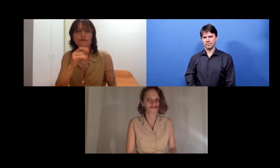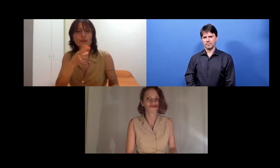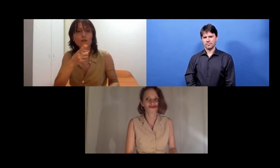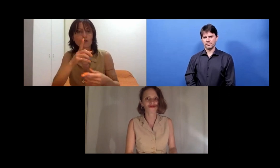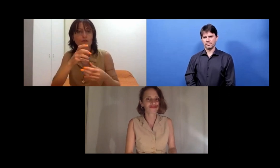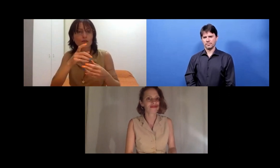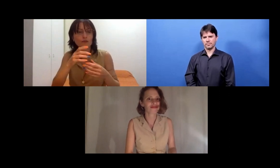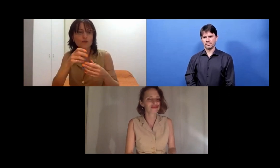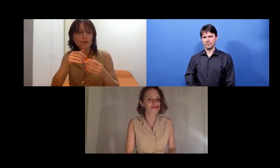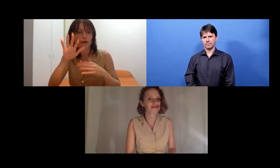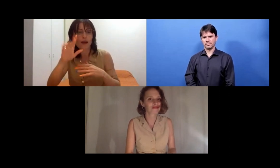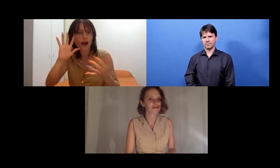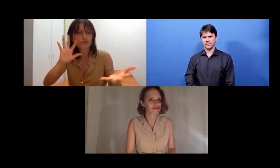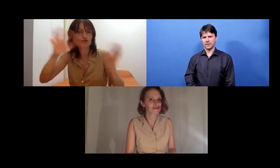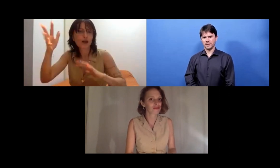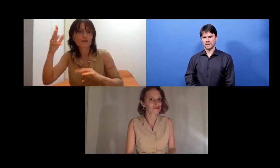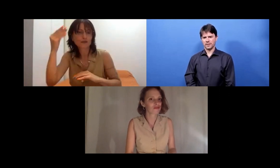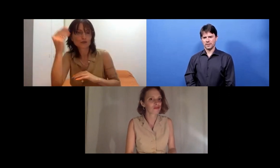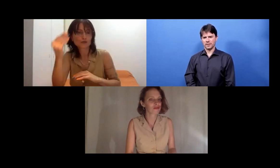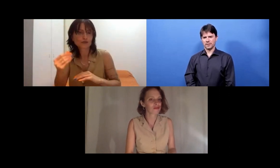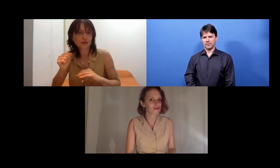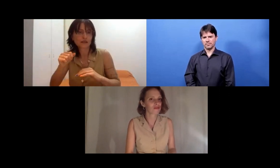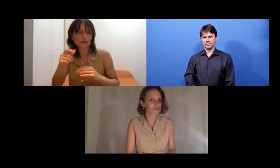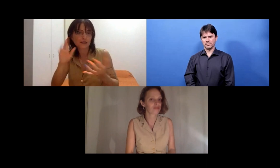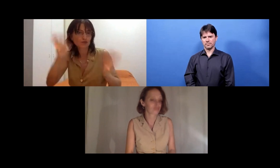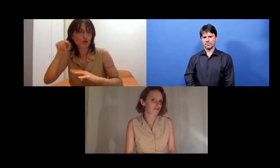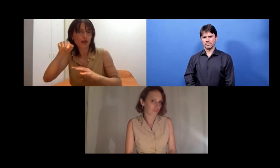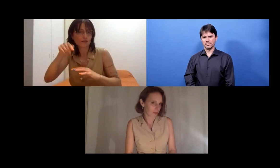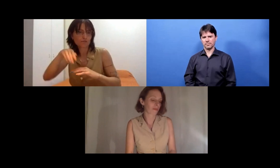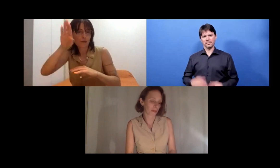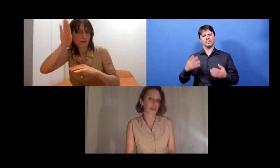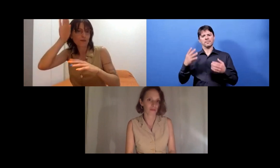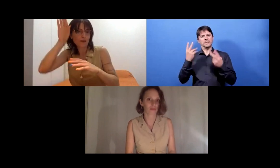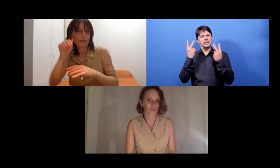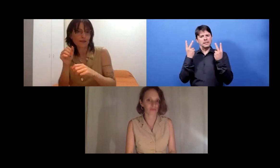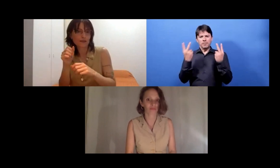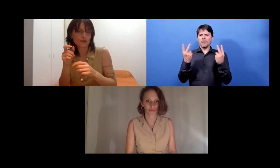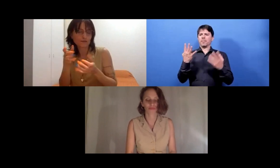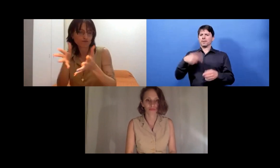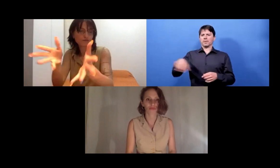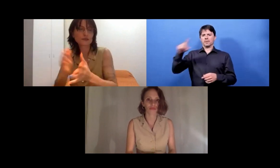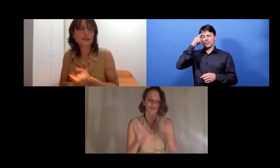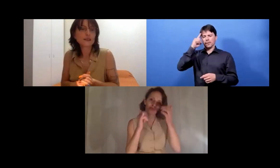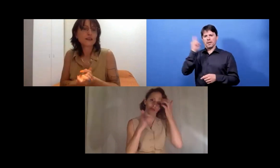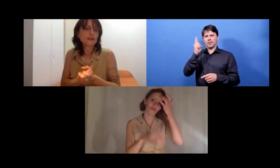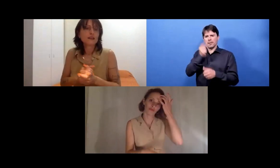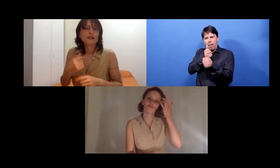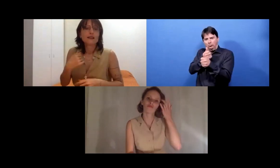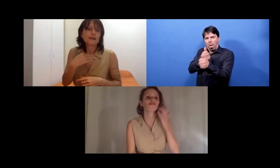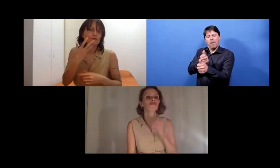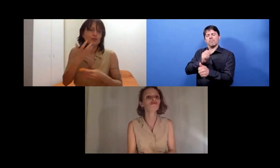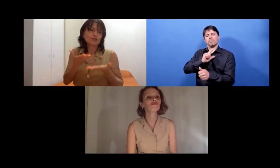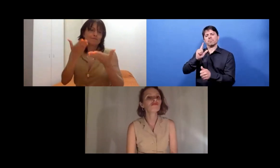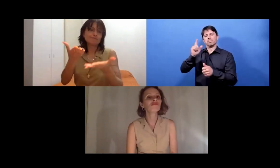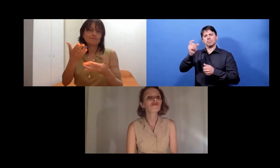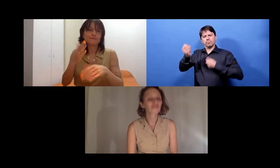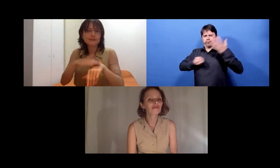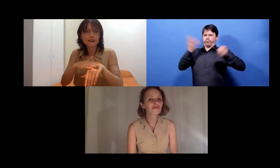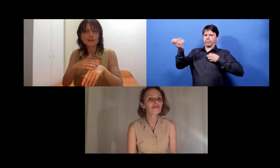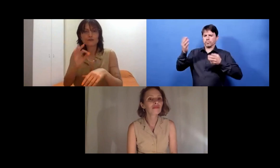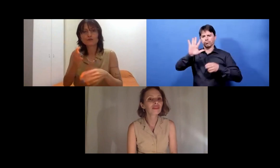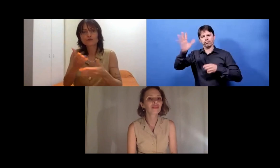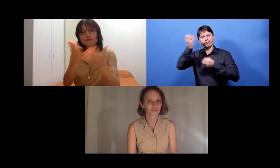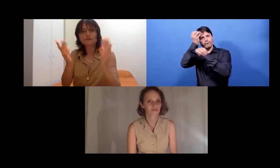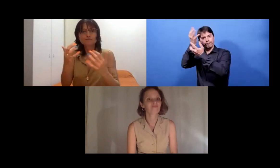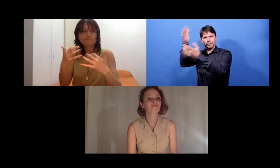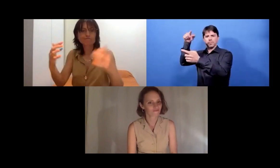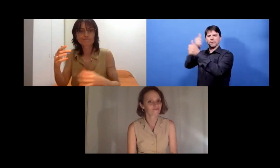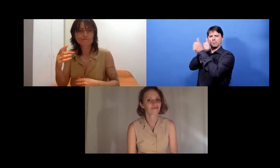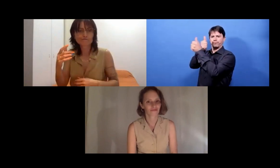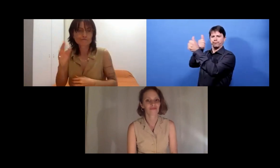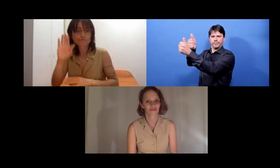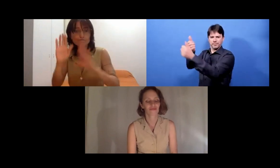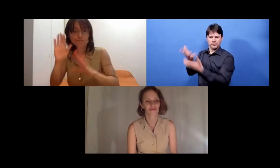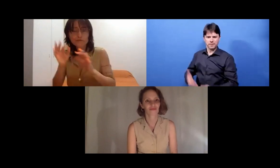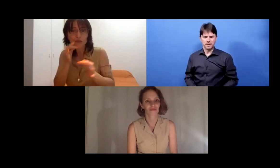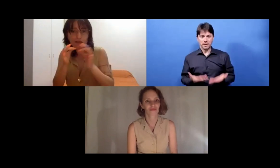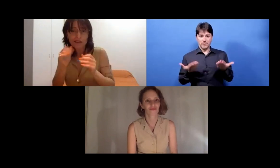Rita Mazza: I agree. I think we can motivate more and more people to dance and be artistic.